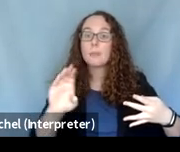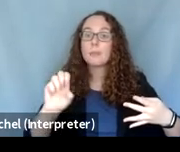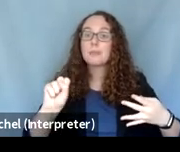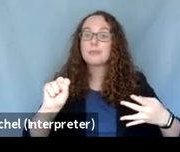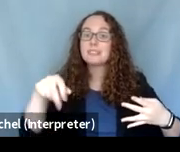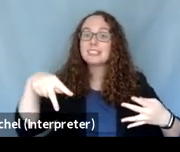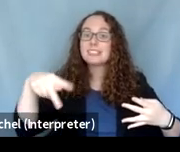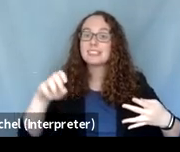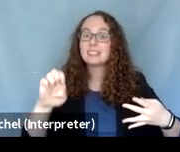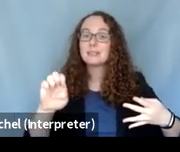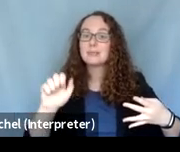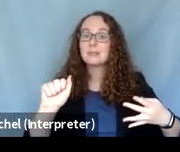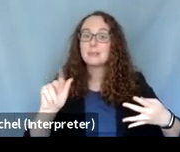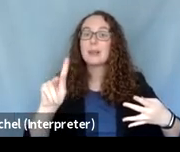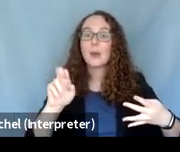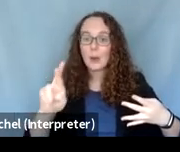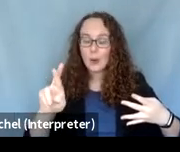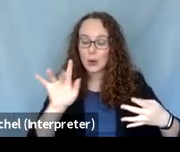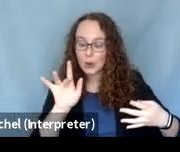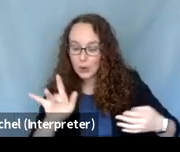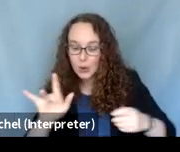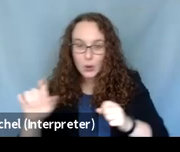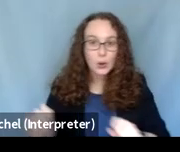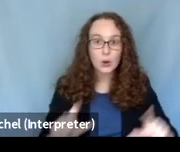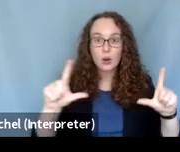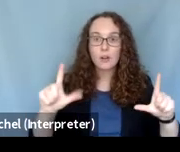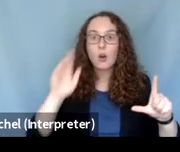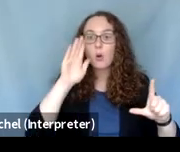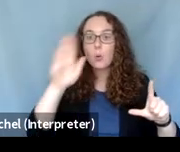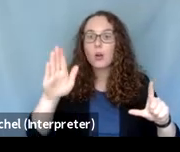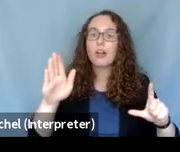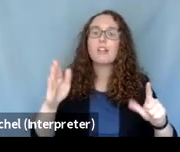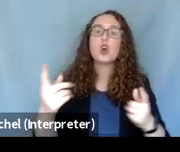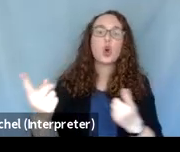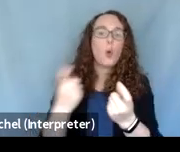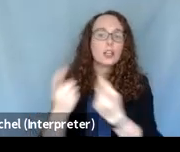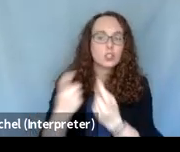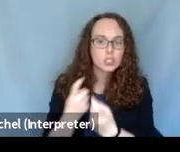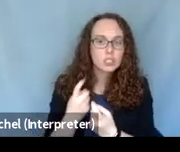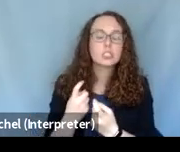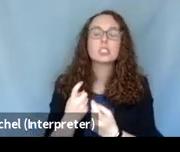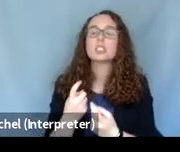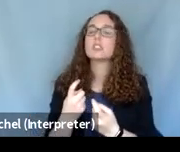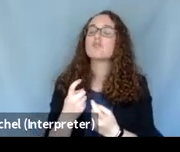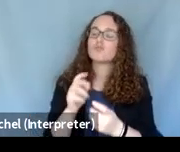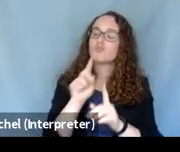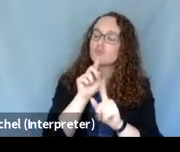the service which only takes three seconds to do just click and fill in your name and your student ID and then it will allow